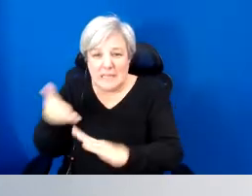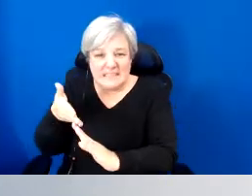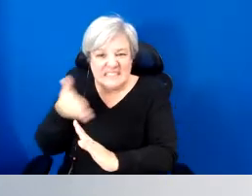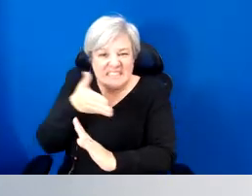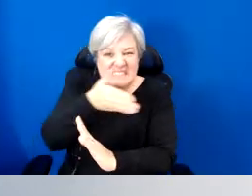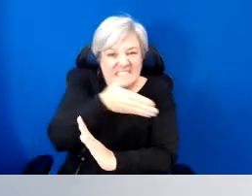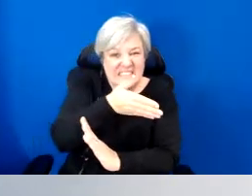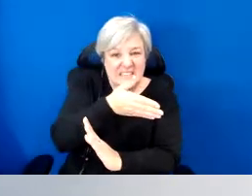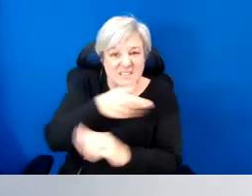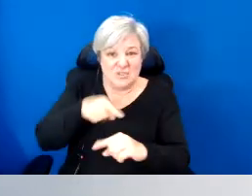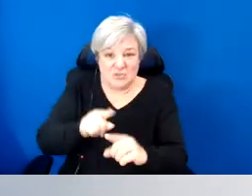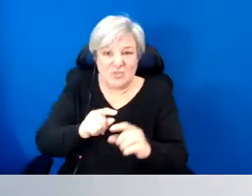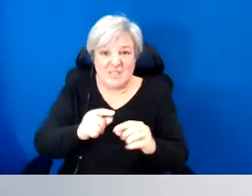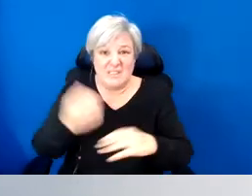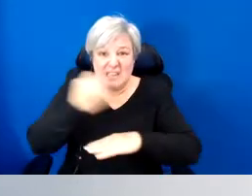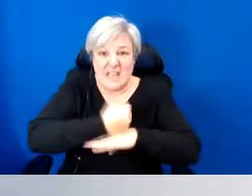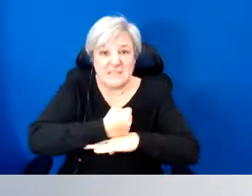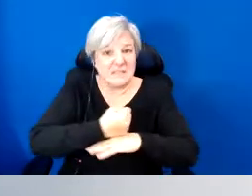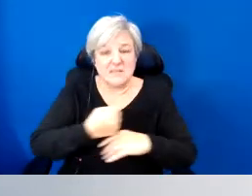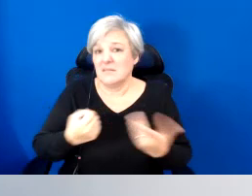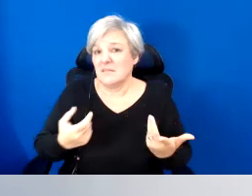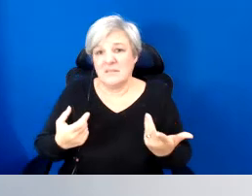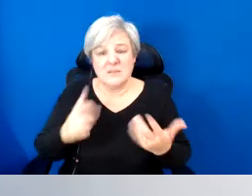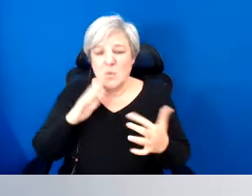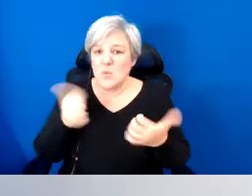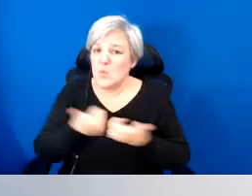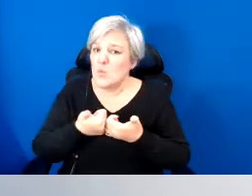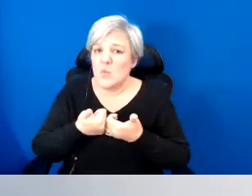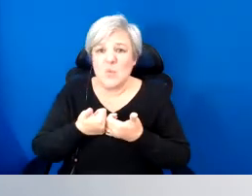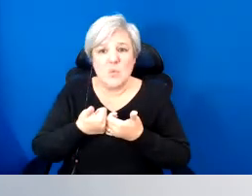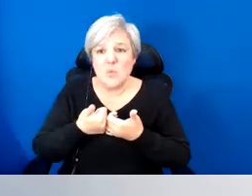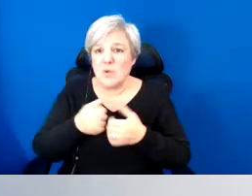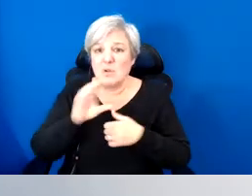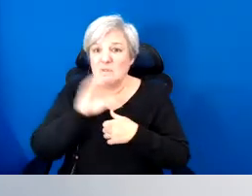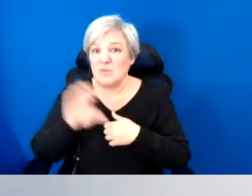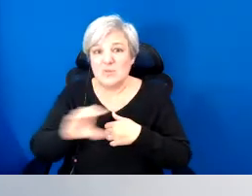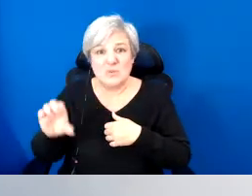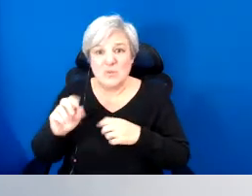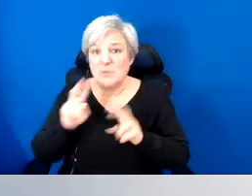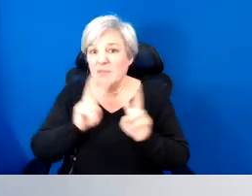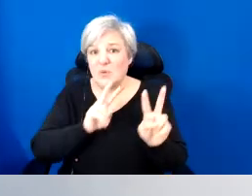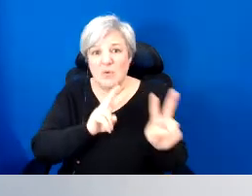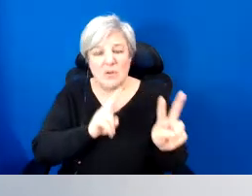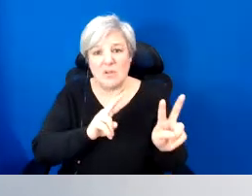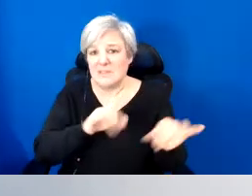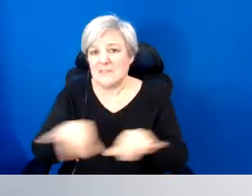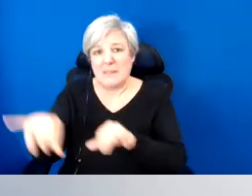Then when she passed, we would have had the challenging experience of having a Zoom funeral. Like millions of other people had to.